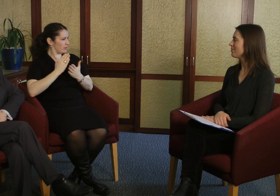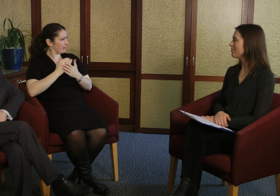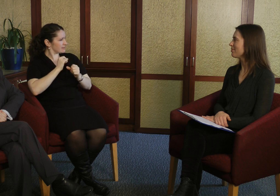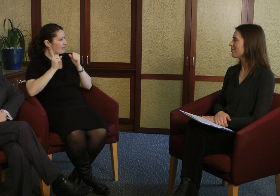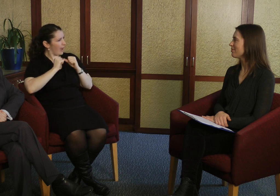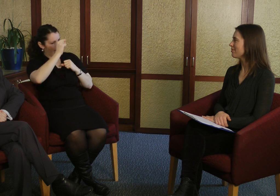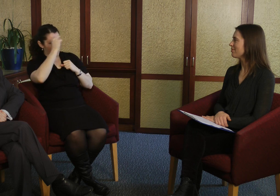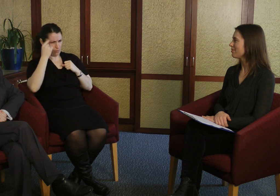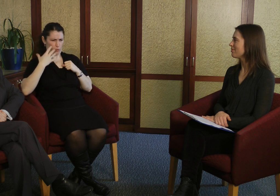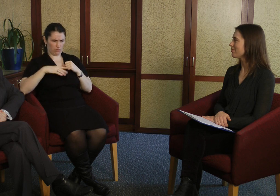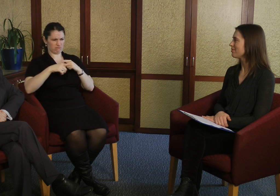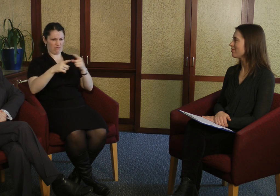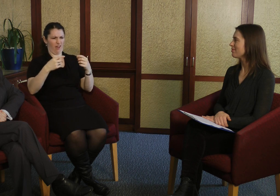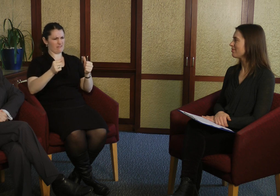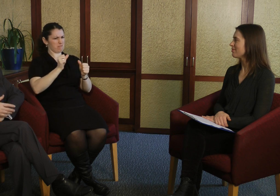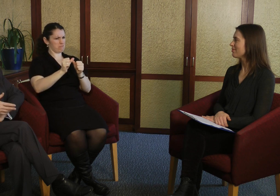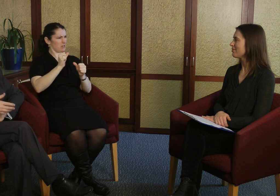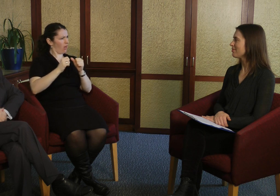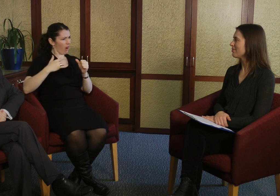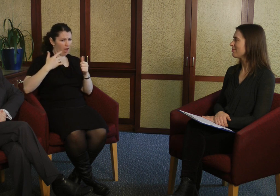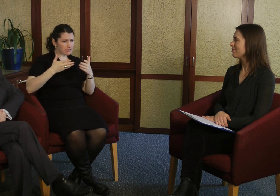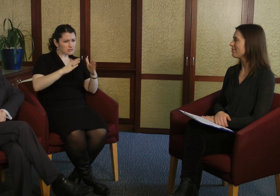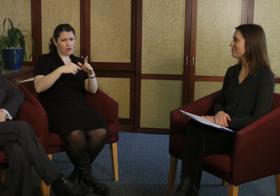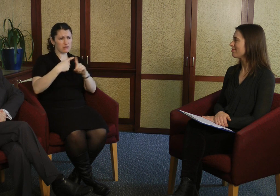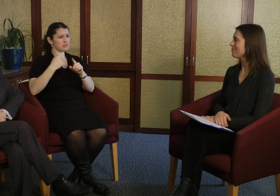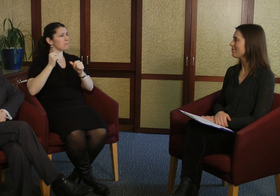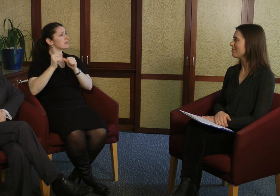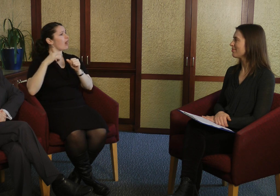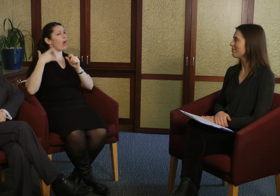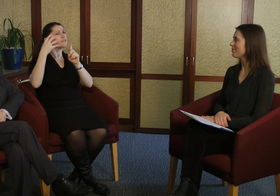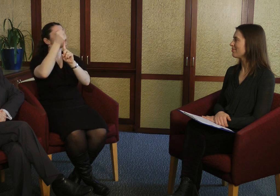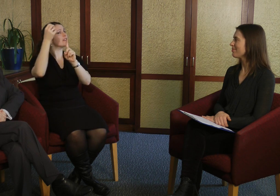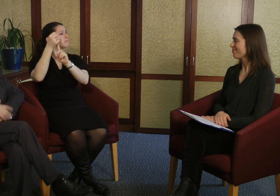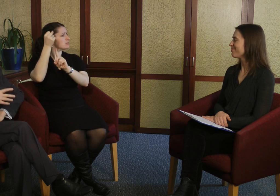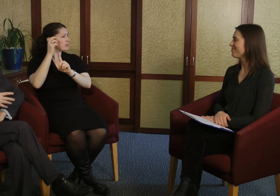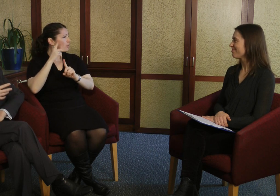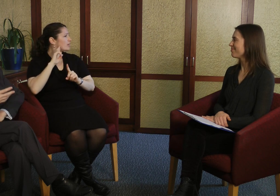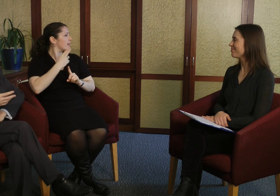better lifestyles for those who are Deaf and hard of hearing. So they would be my main